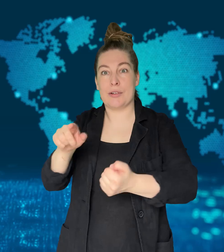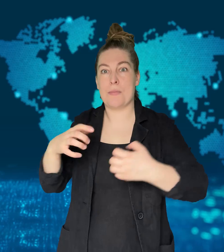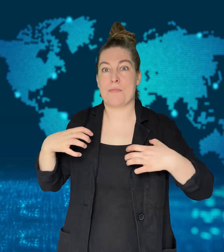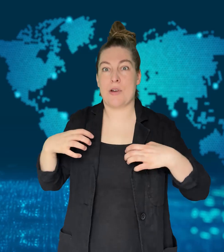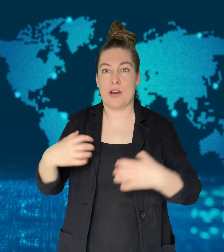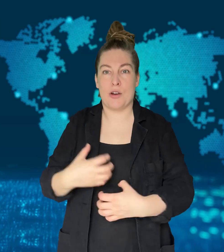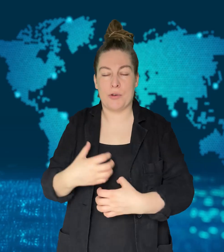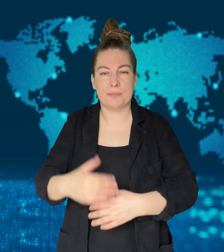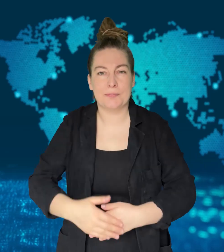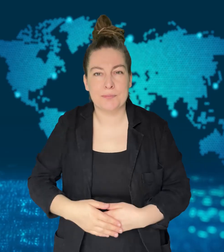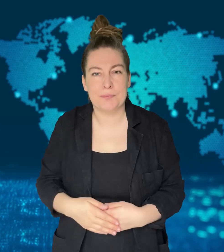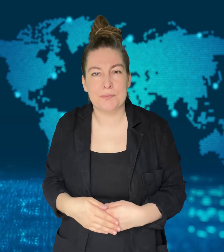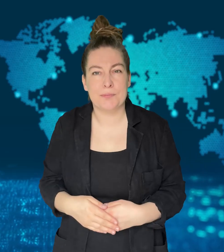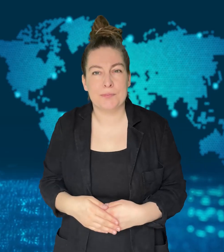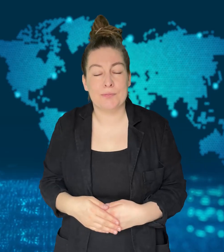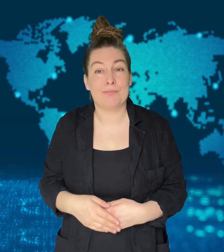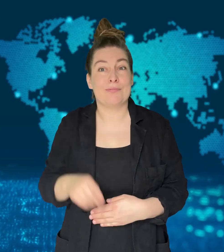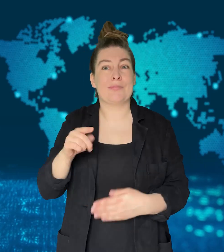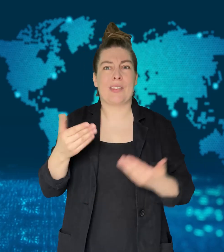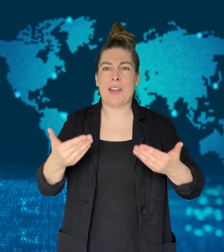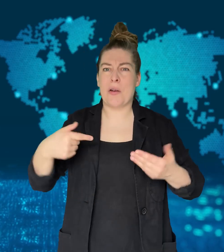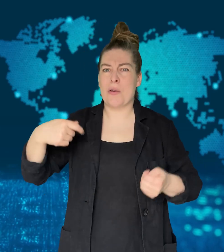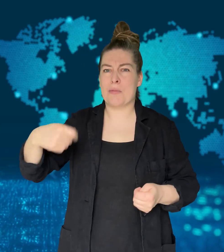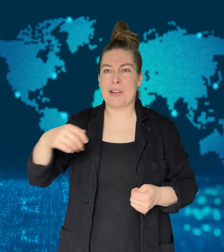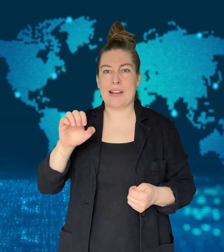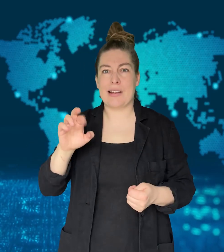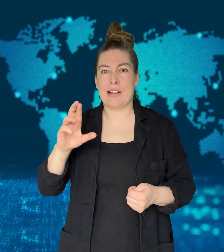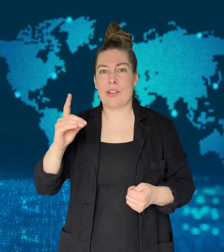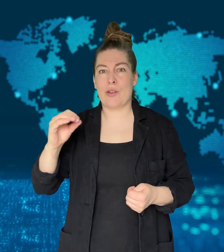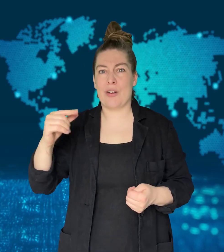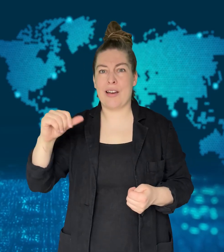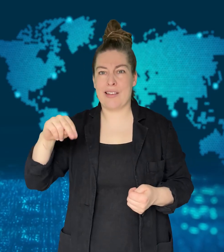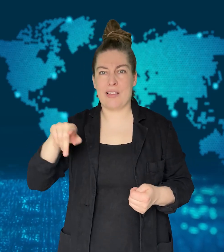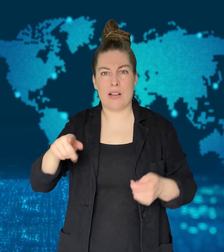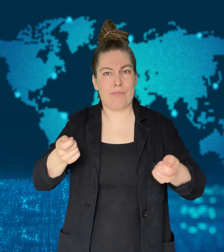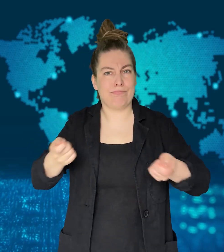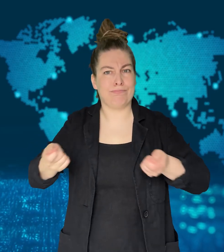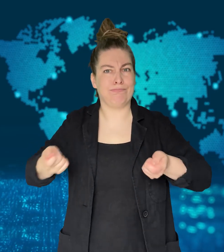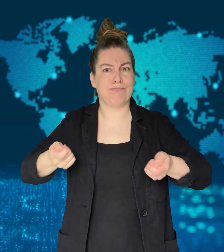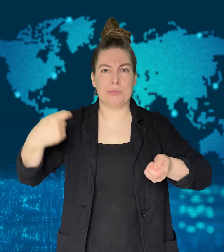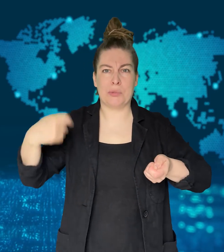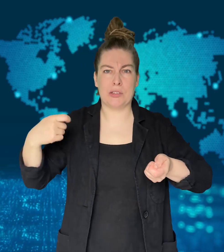Erdogan has been in power for more than two decades.